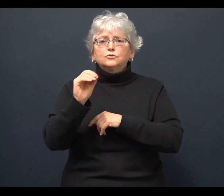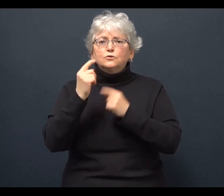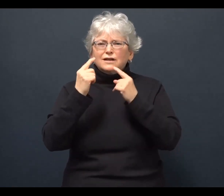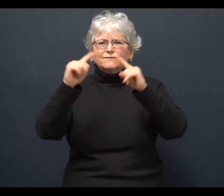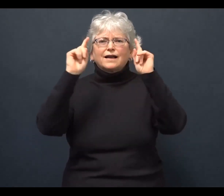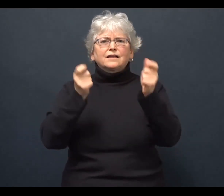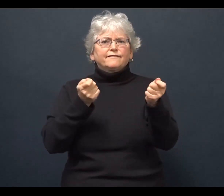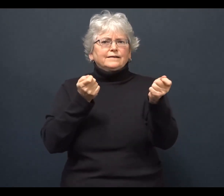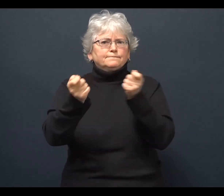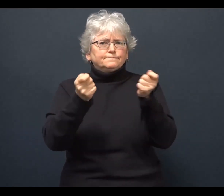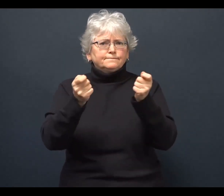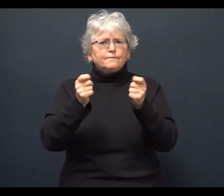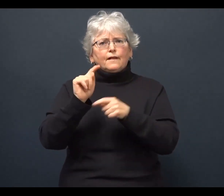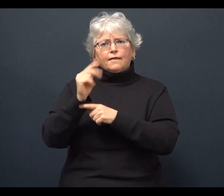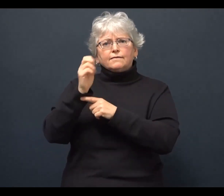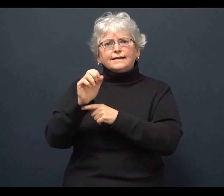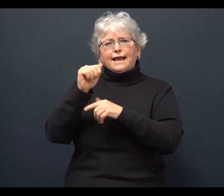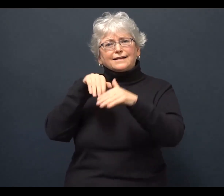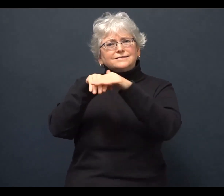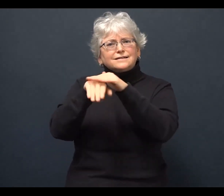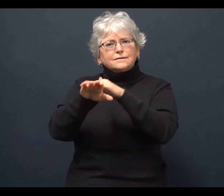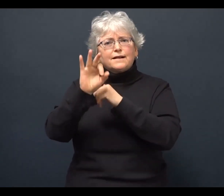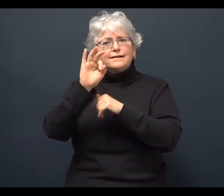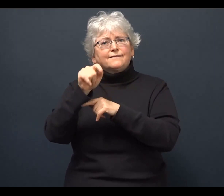skills to effectively manage the accessibility